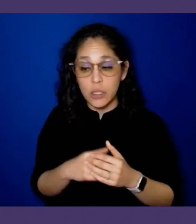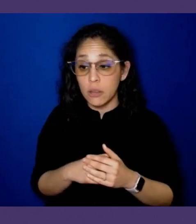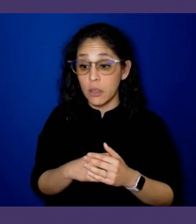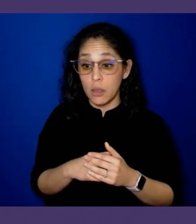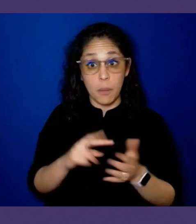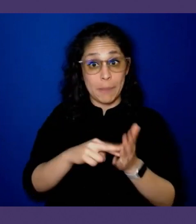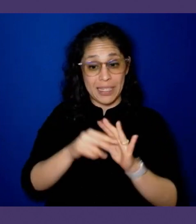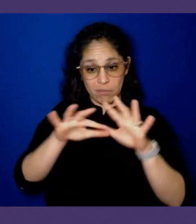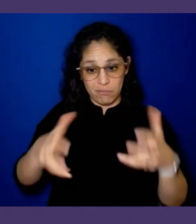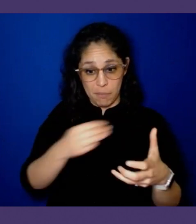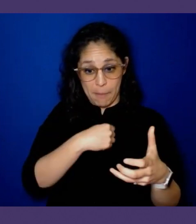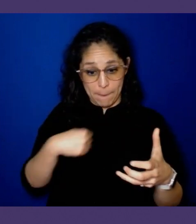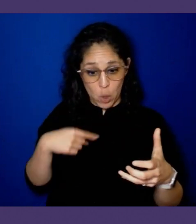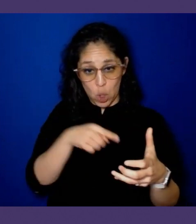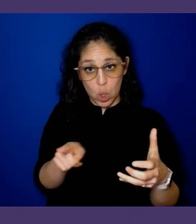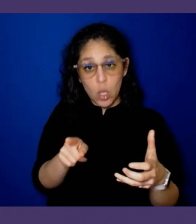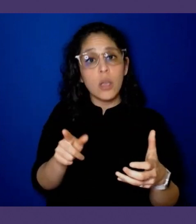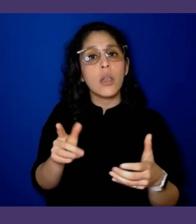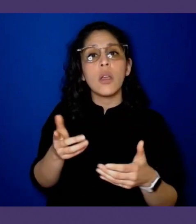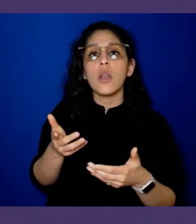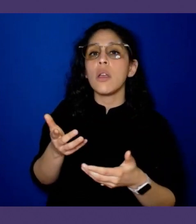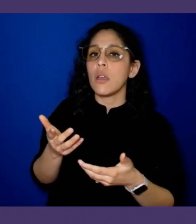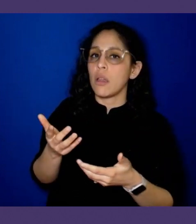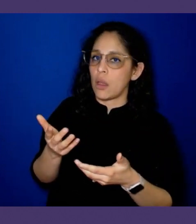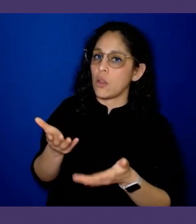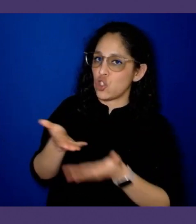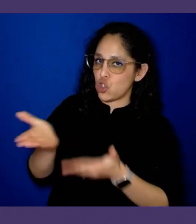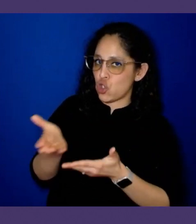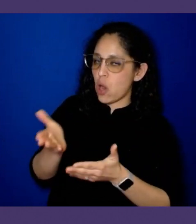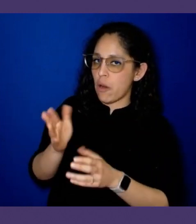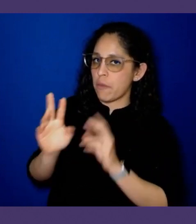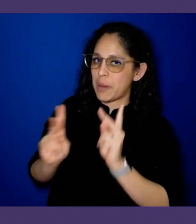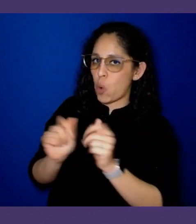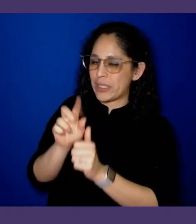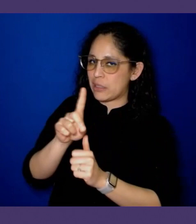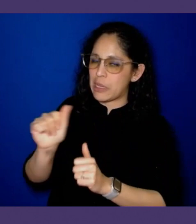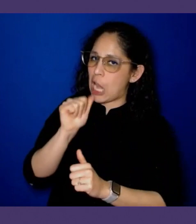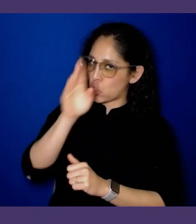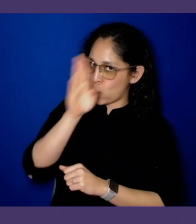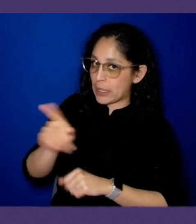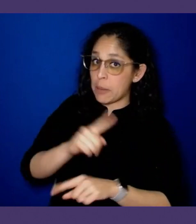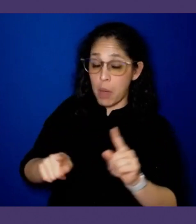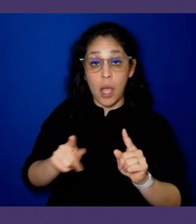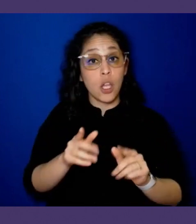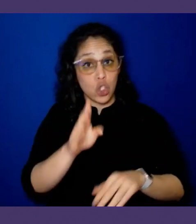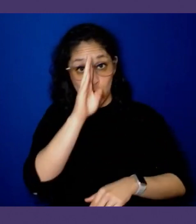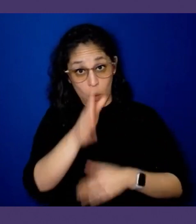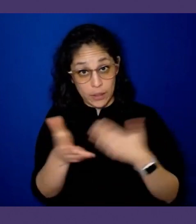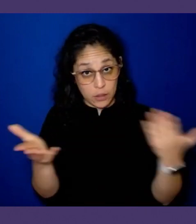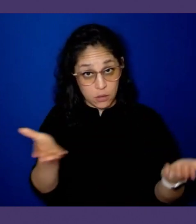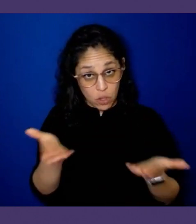serve serve people with disabilities indirectly. But our direct service is to professionals that work in